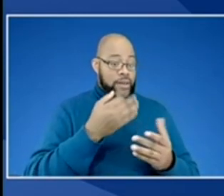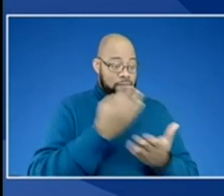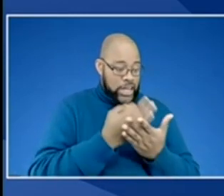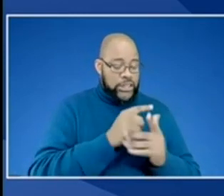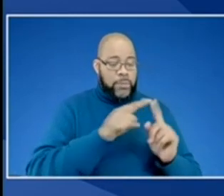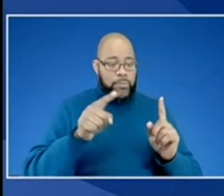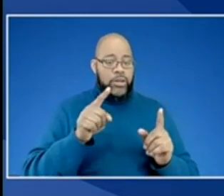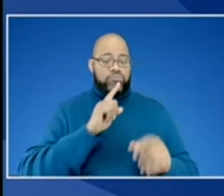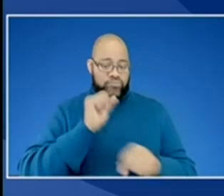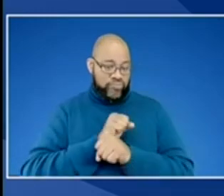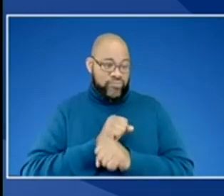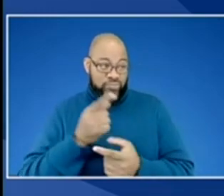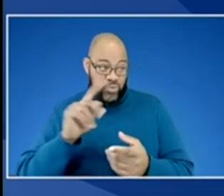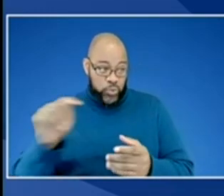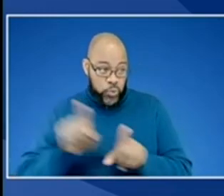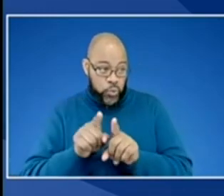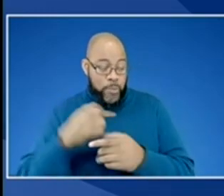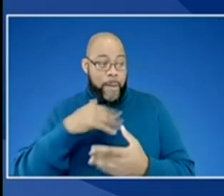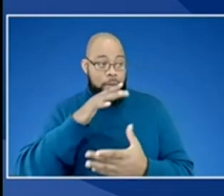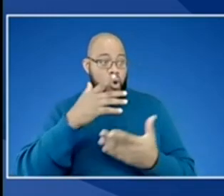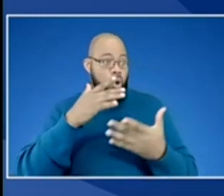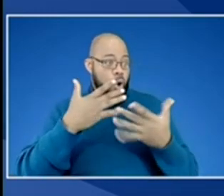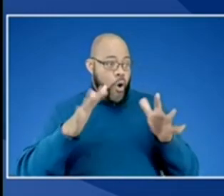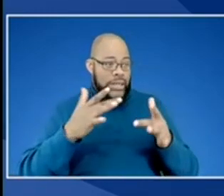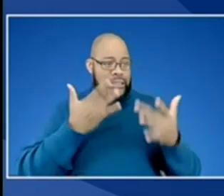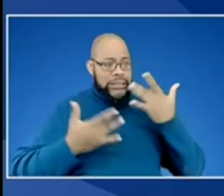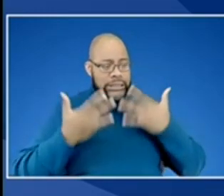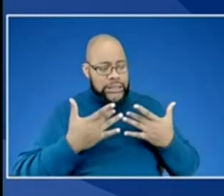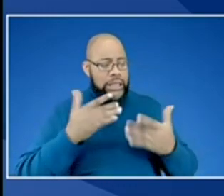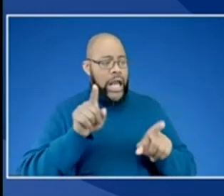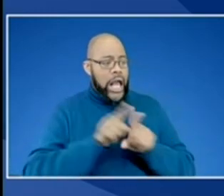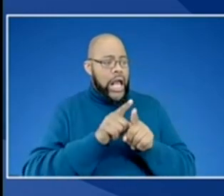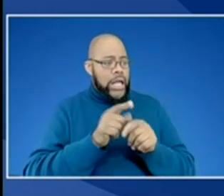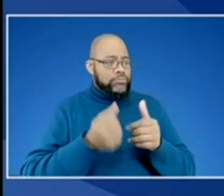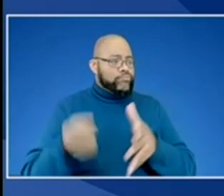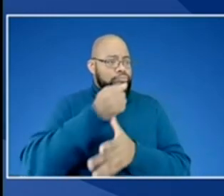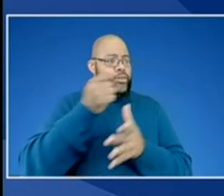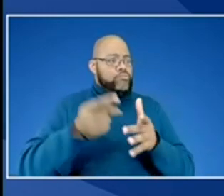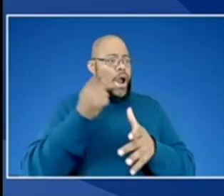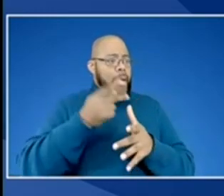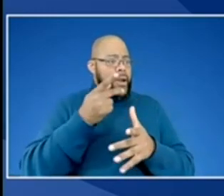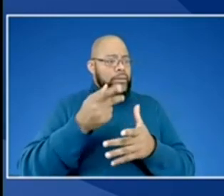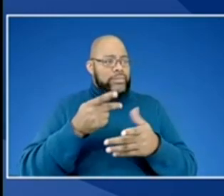because my mother was already stretched too thin as the primary caregiver for her elderly mother, who had Alzheimer's.